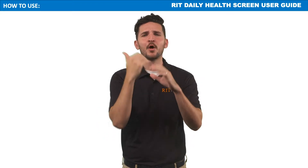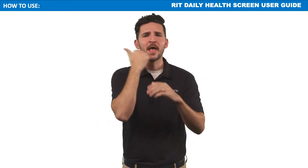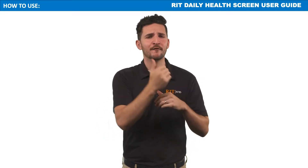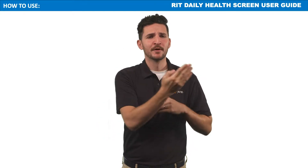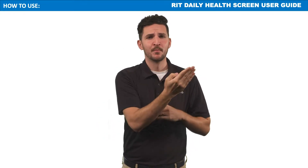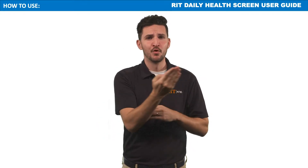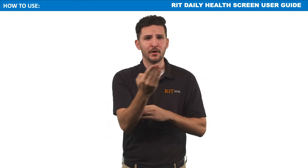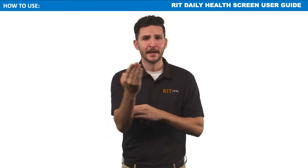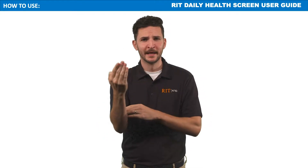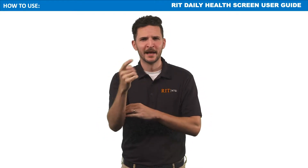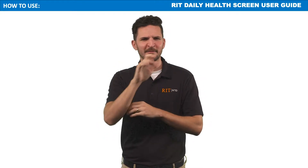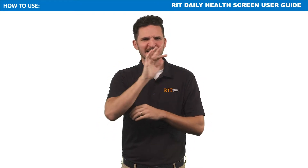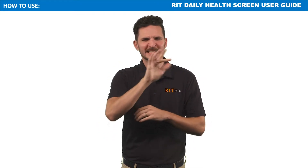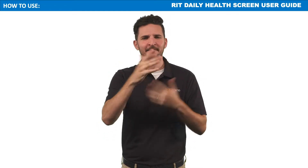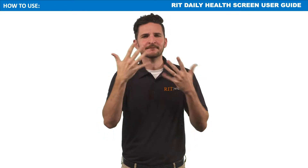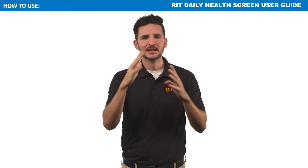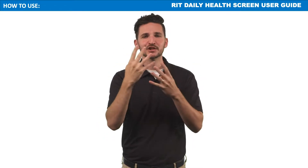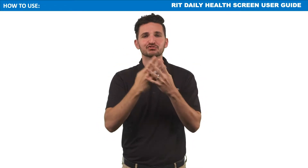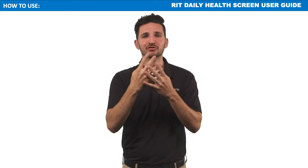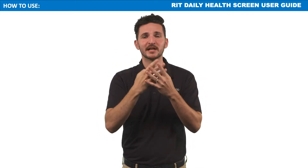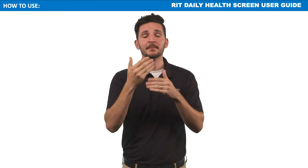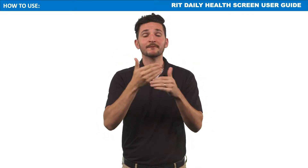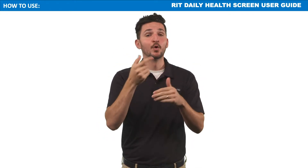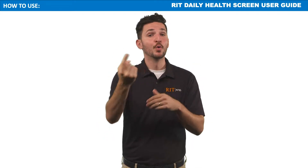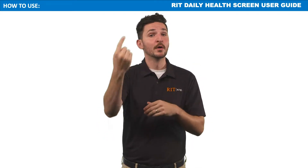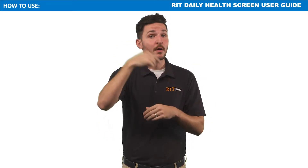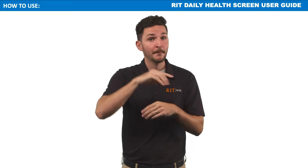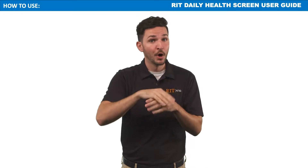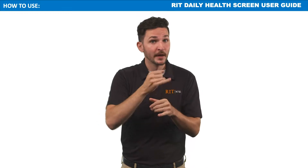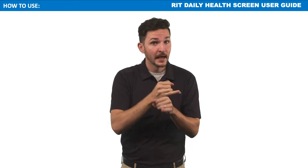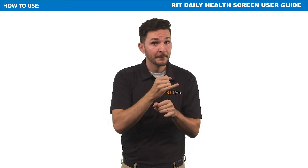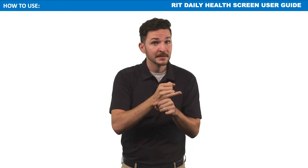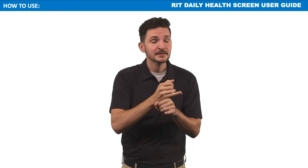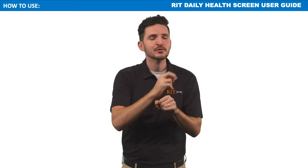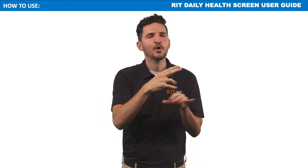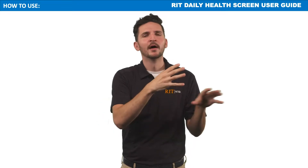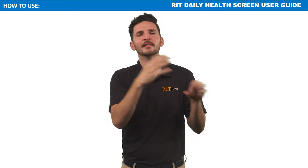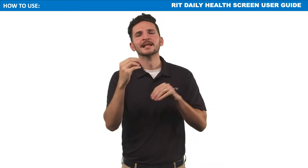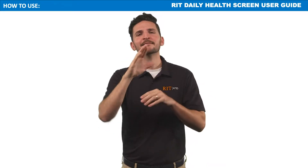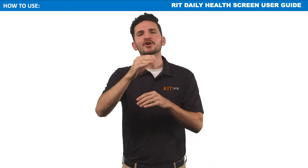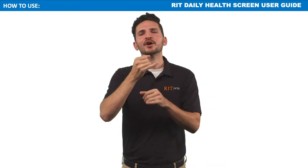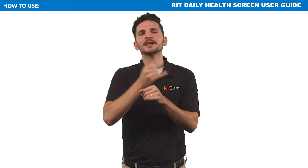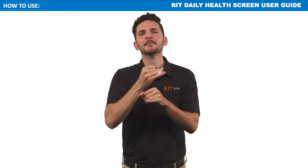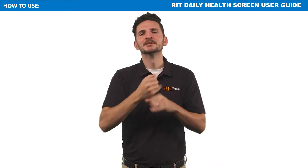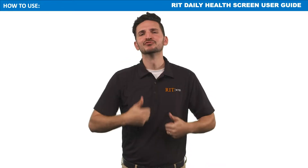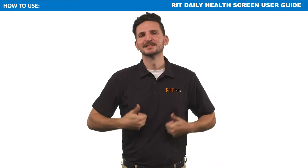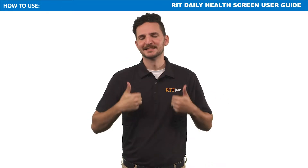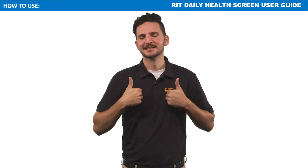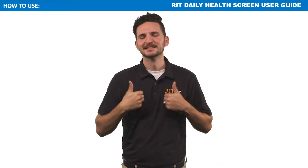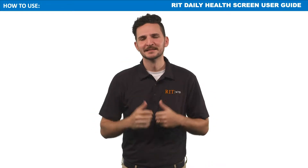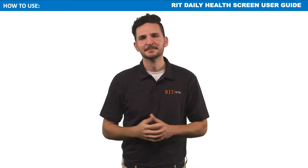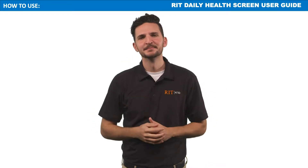You will receive an email every morning, and you will need to complete the screening before you come to campus or leave your dorm.